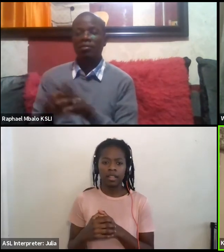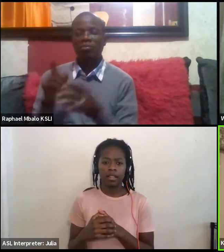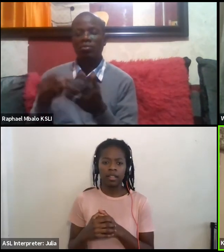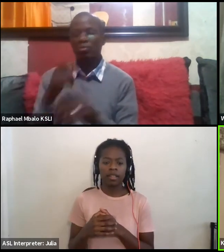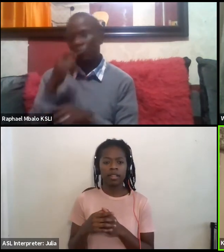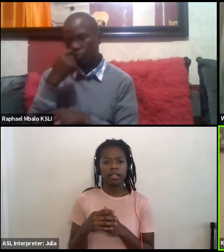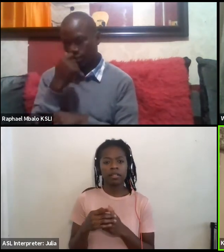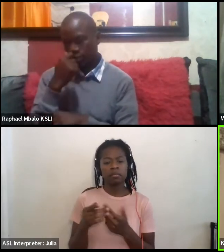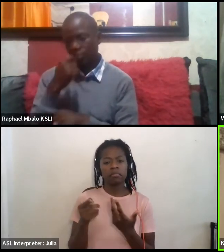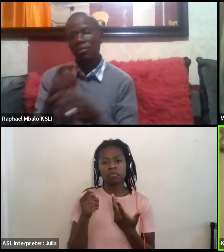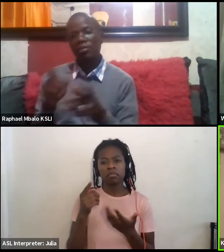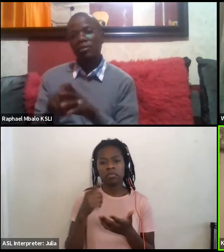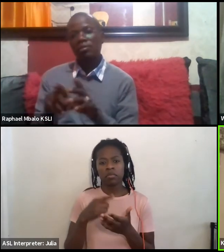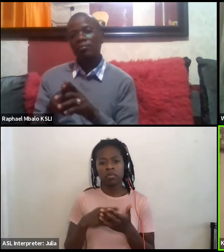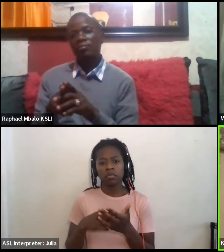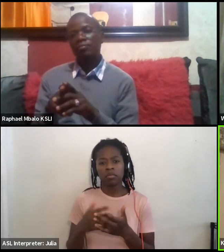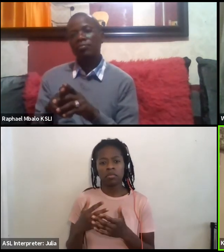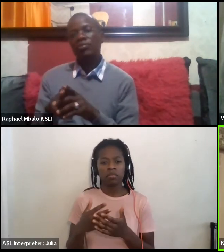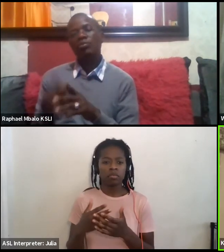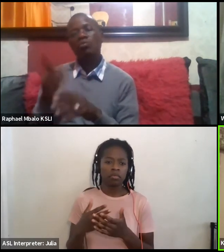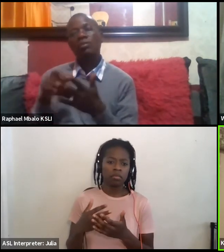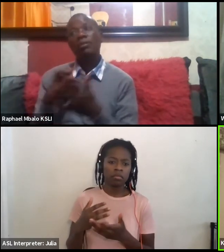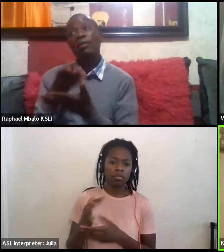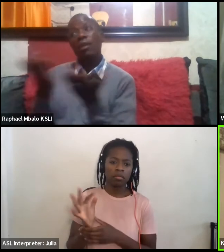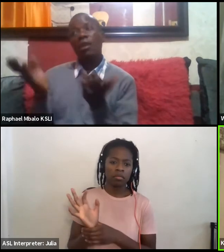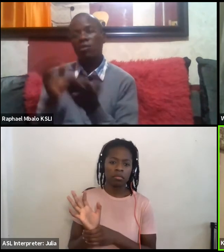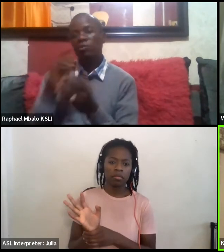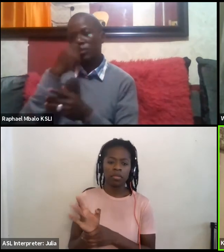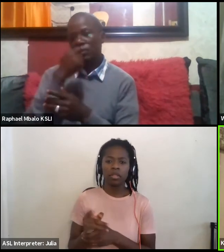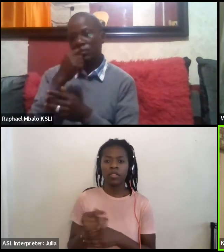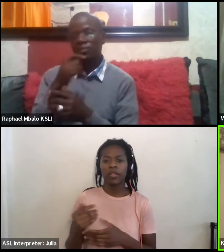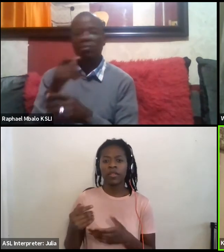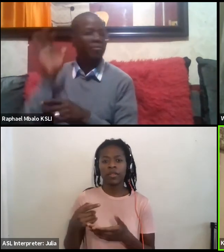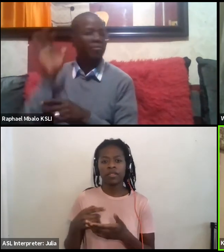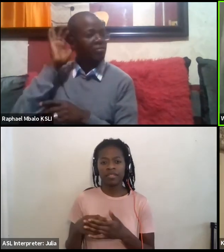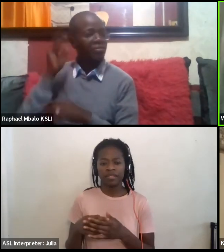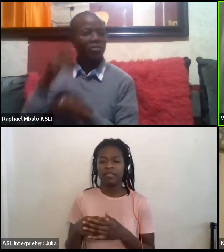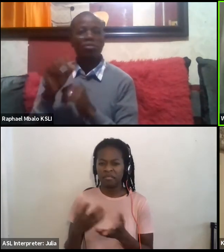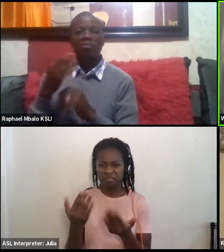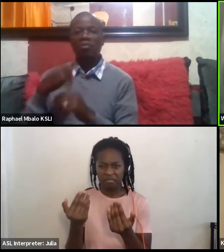or what they wish they had of us? Okay.